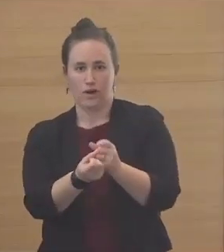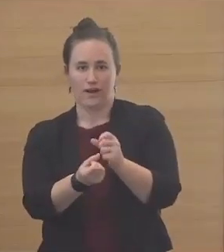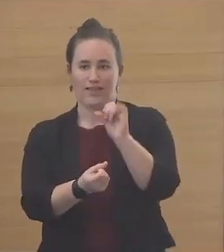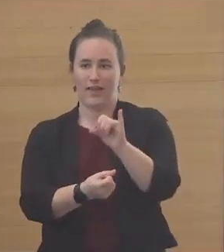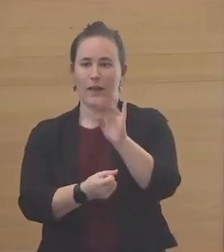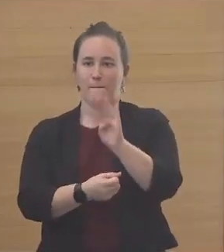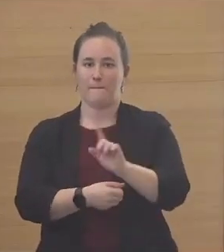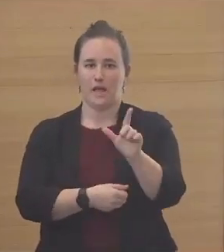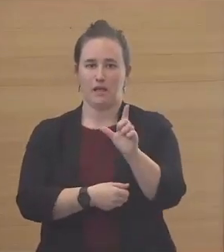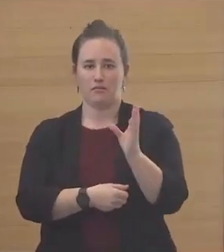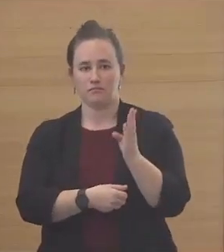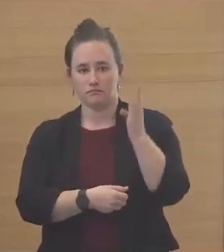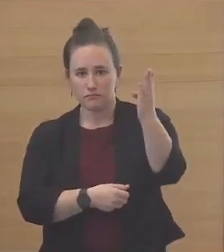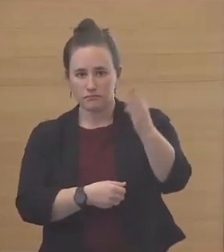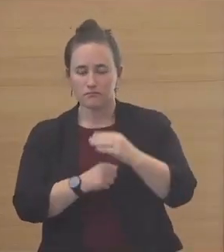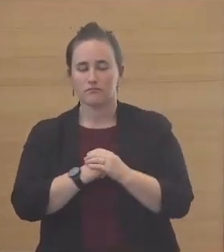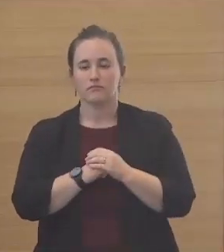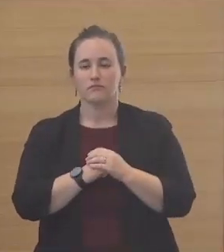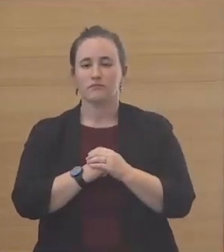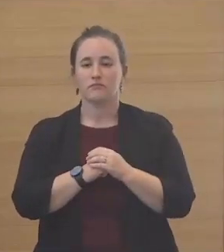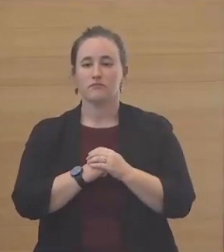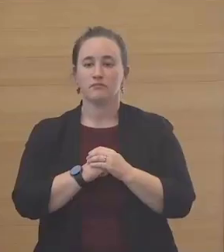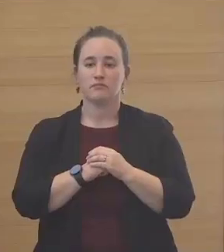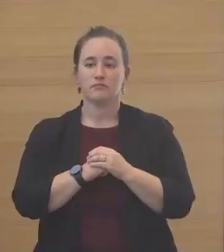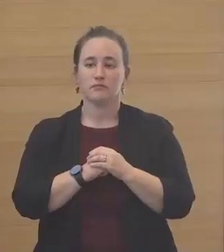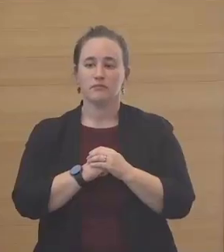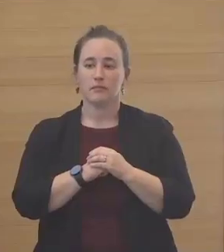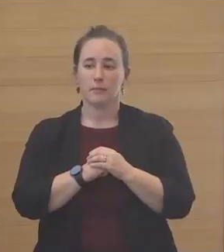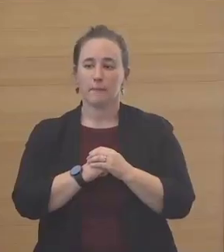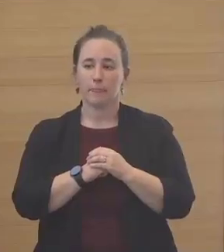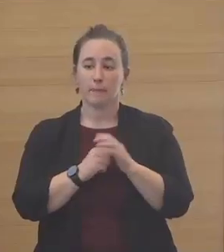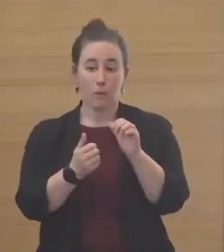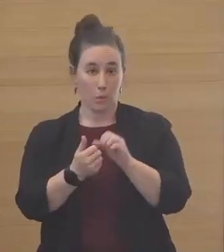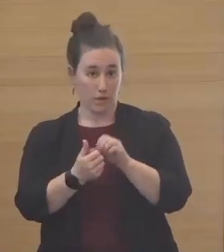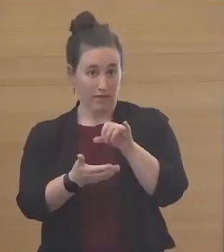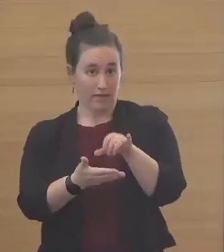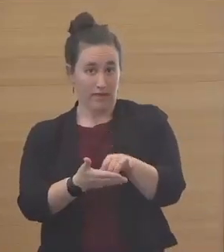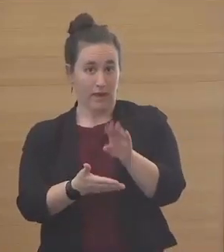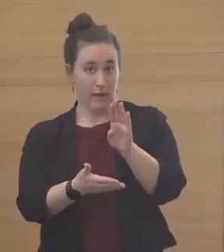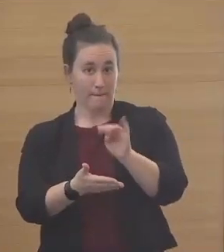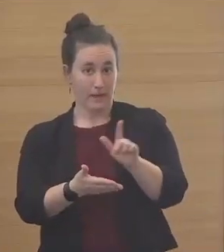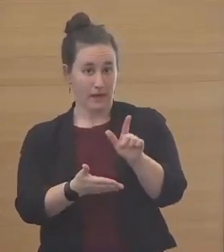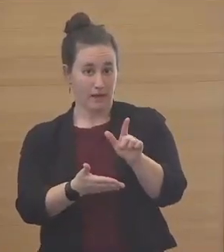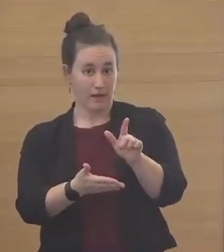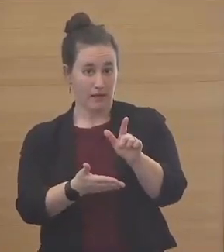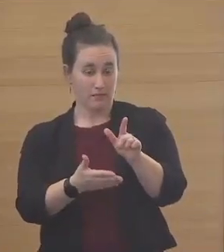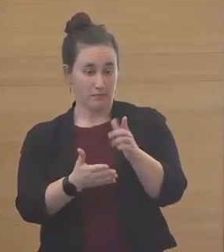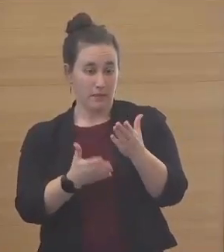and we can go to the Hill